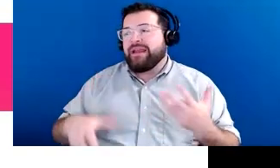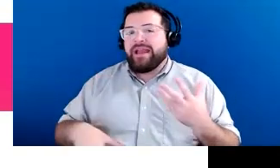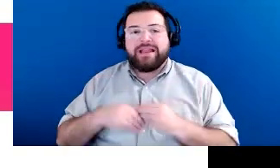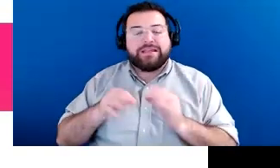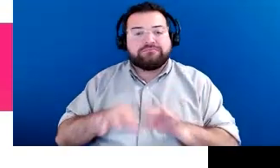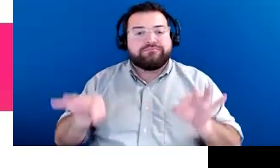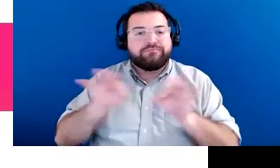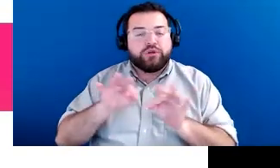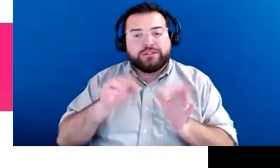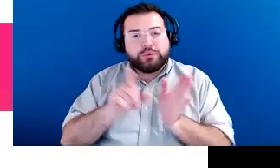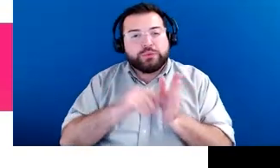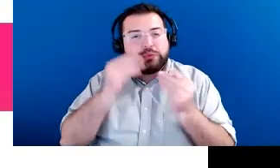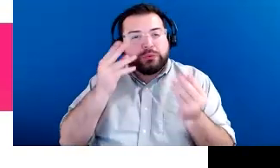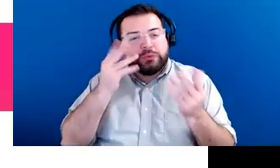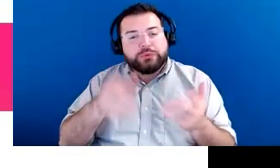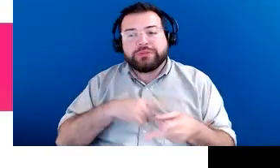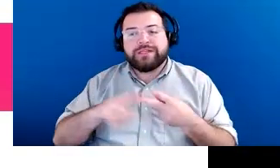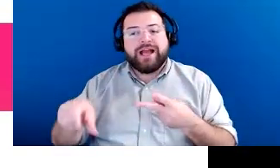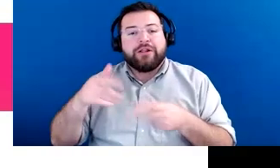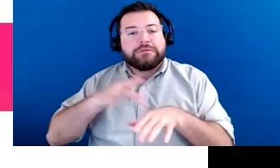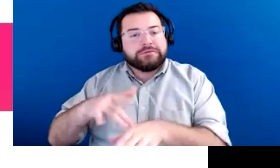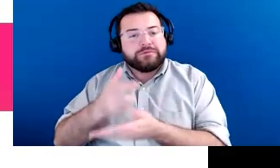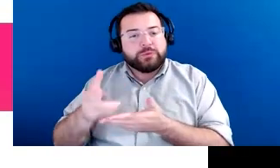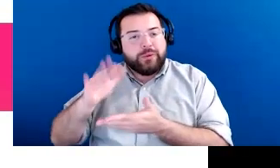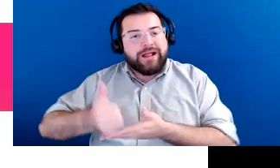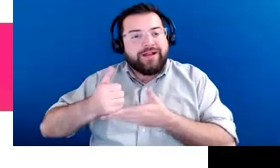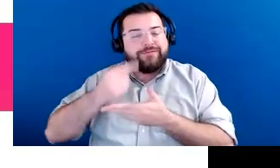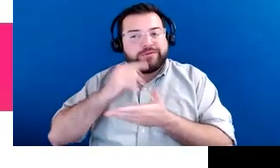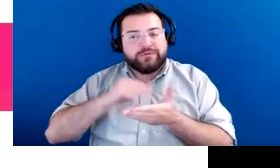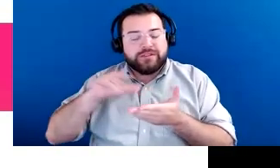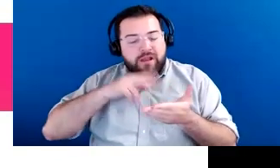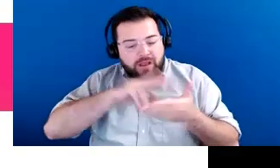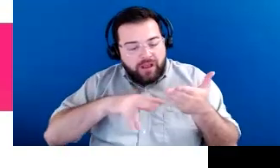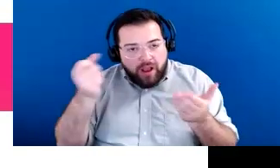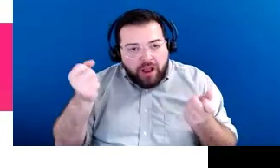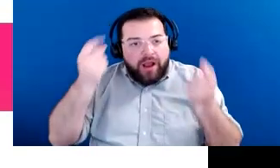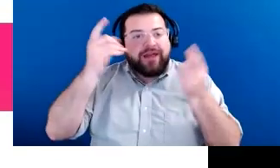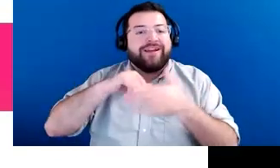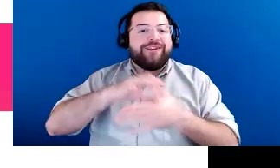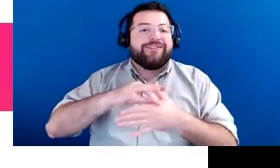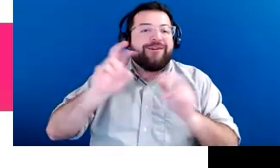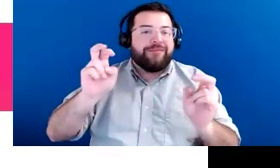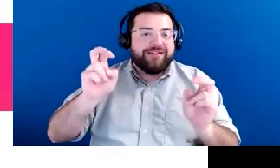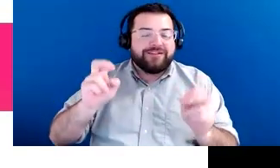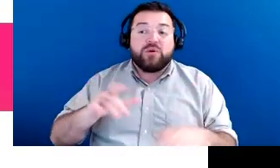or additional resources that help students to understand the topic. So again, just not listing the deadlines. Here's what you know.